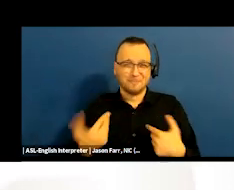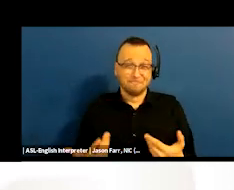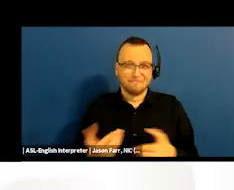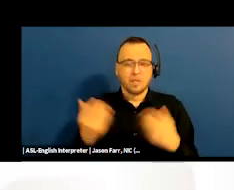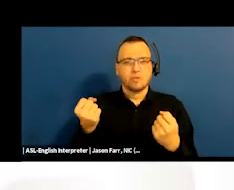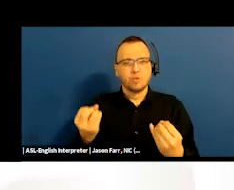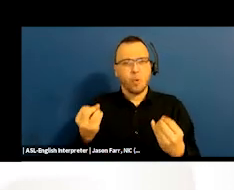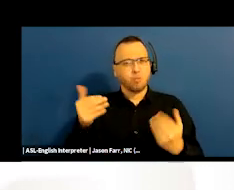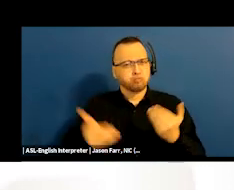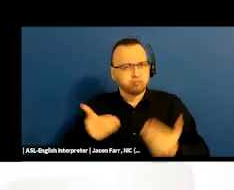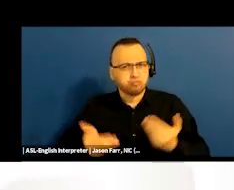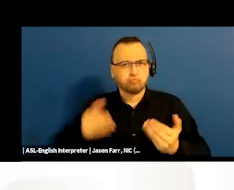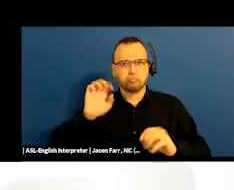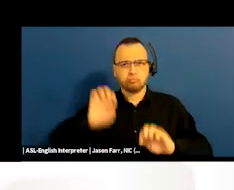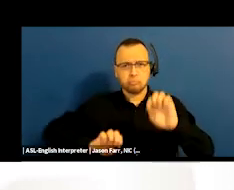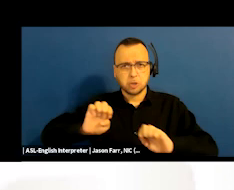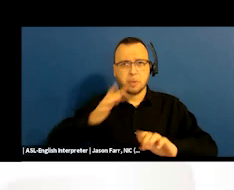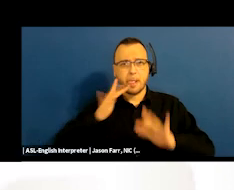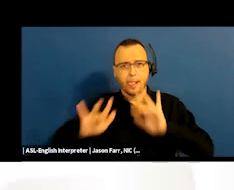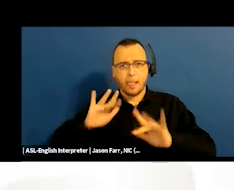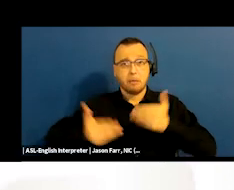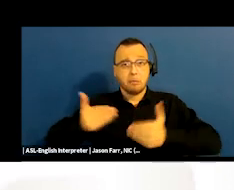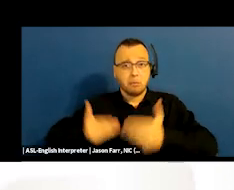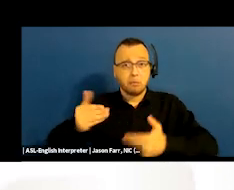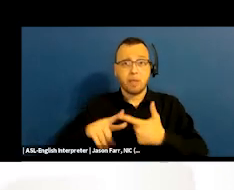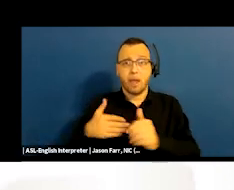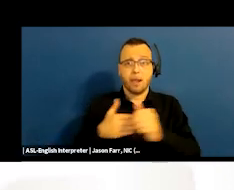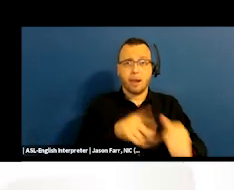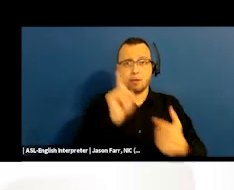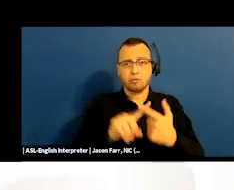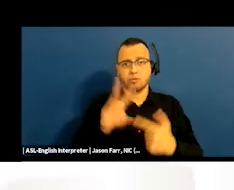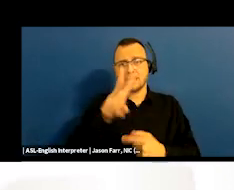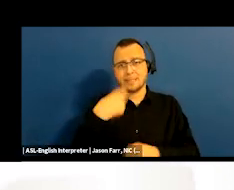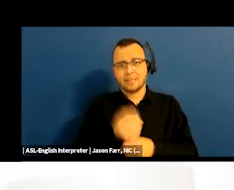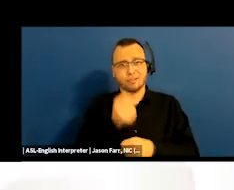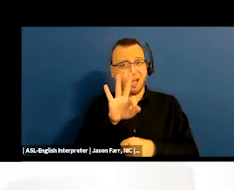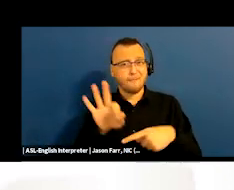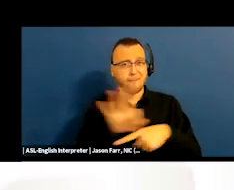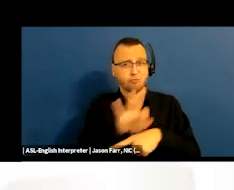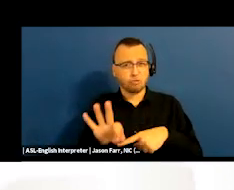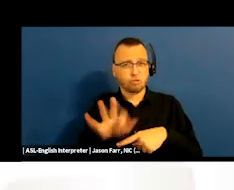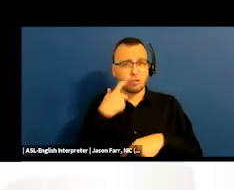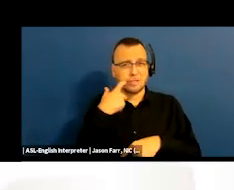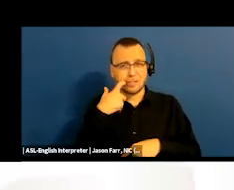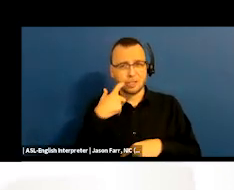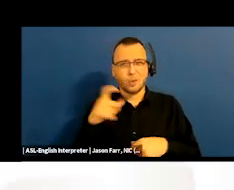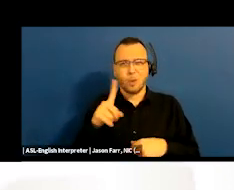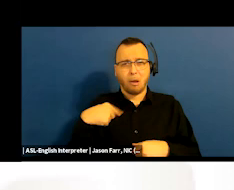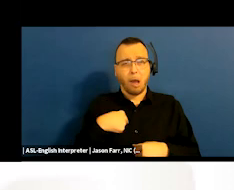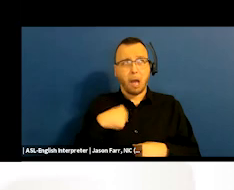I kind of got into experimentation, different things like that with drugs and alcohol, kind of got into a group of friends that I looked up to,